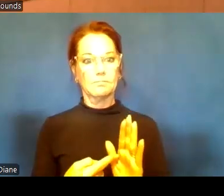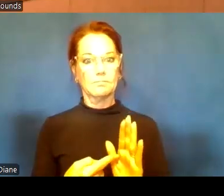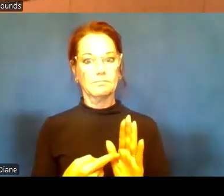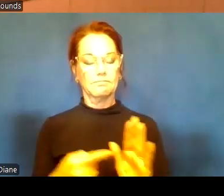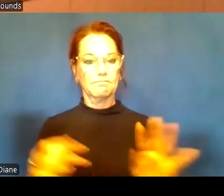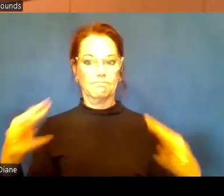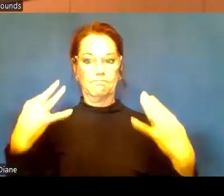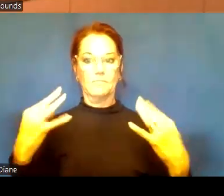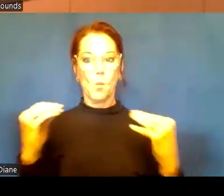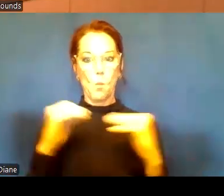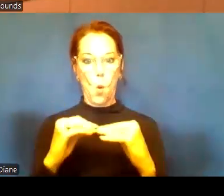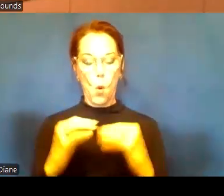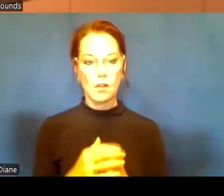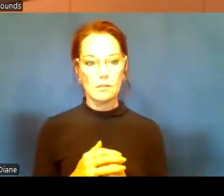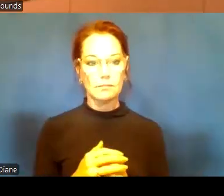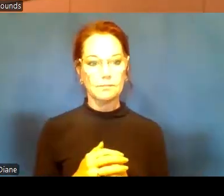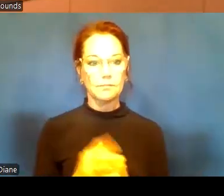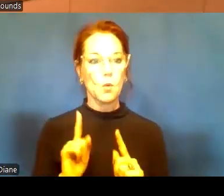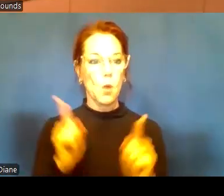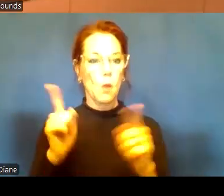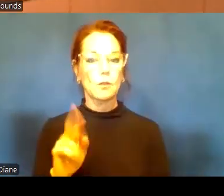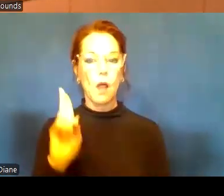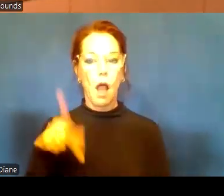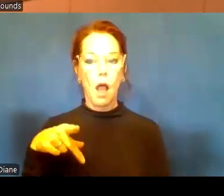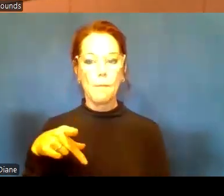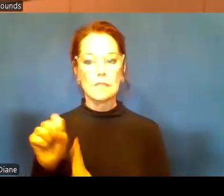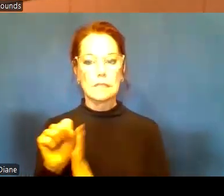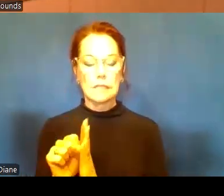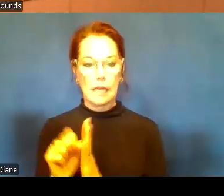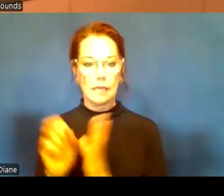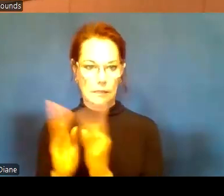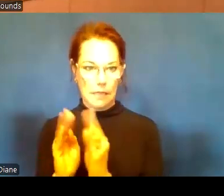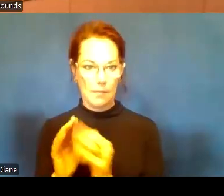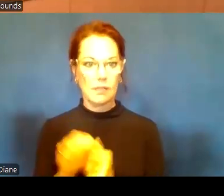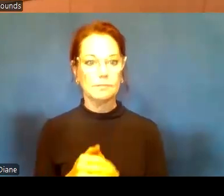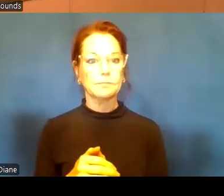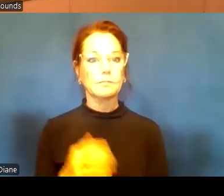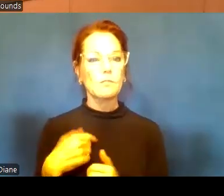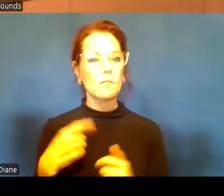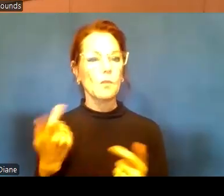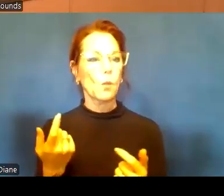the upstate aapi Summit um there was a fair on Asian-American artists we've also had been